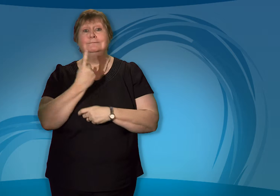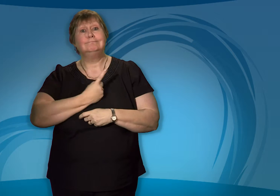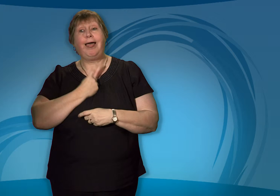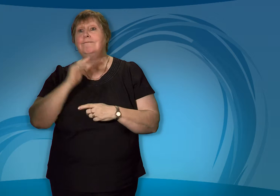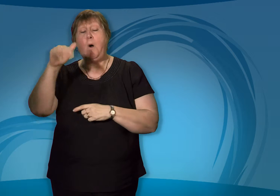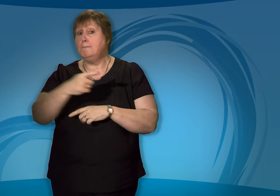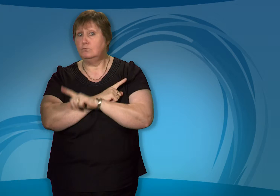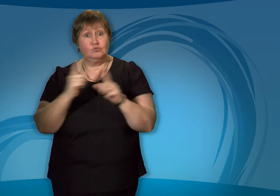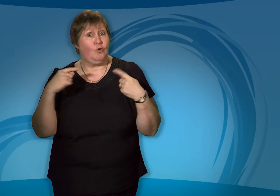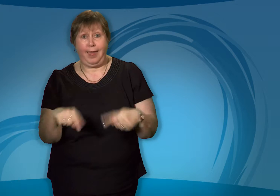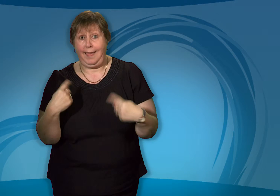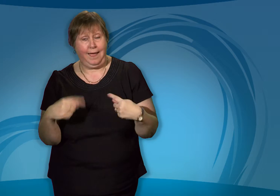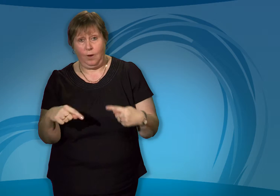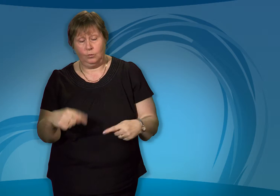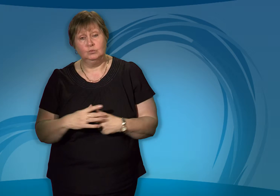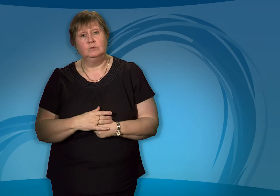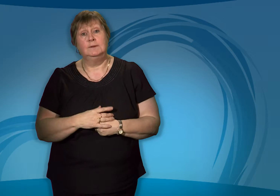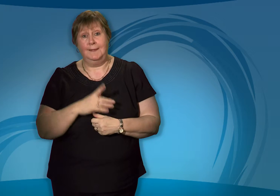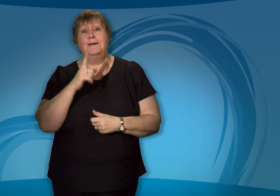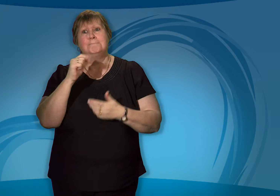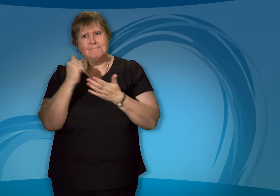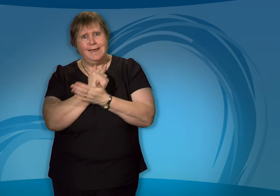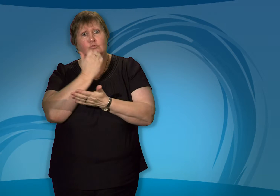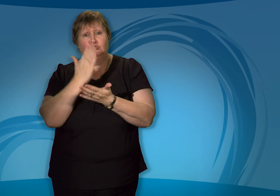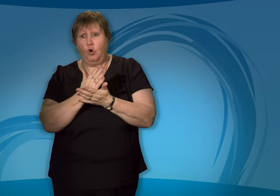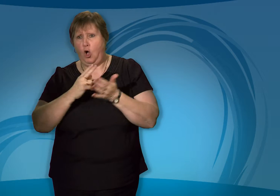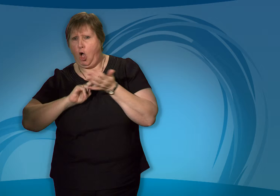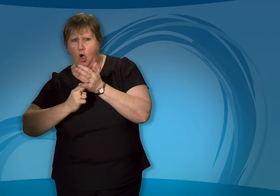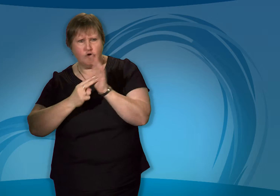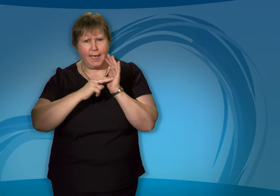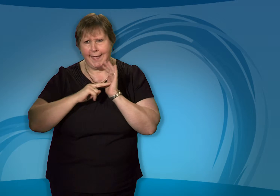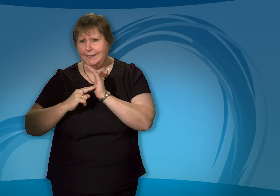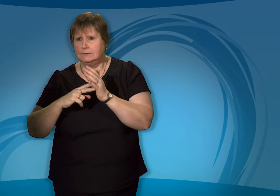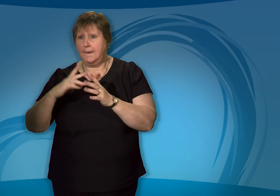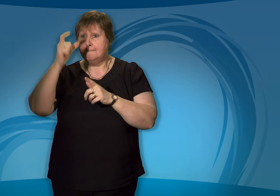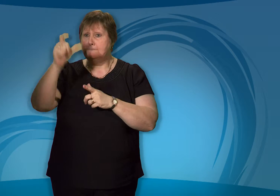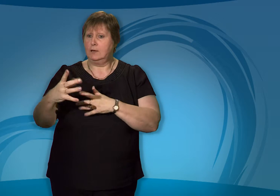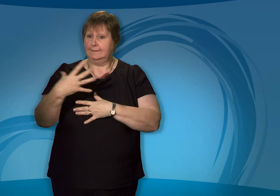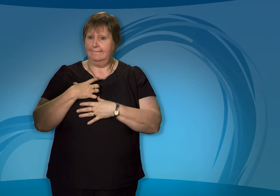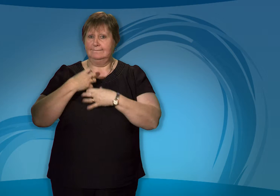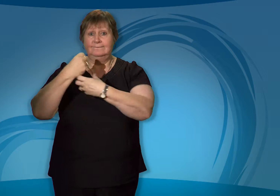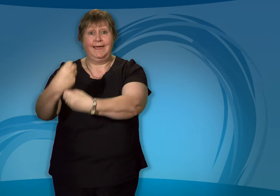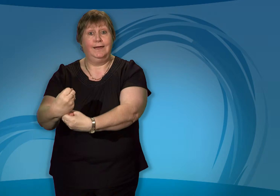home by public transport. Therefore, you must make arrangements for someone to collect you.